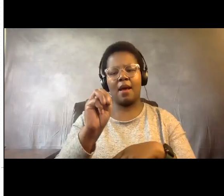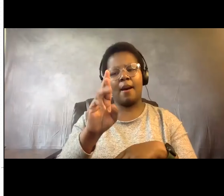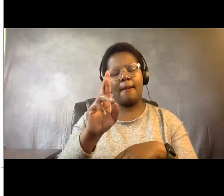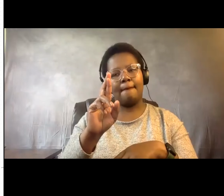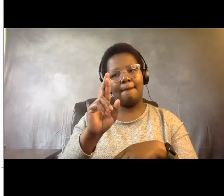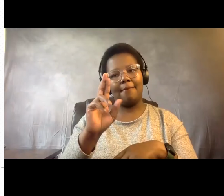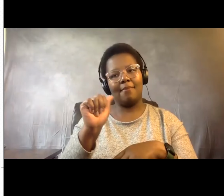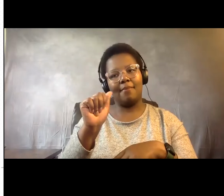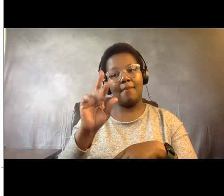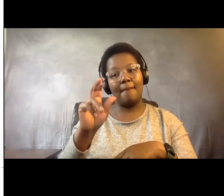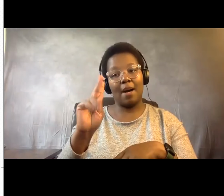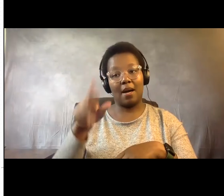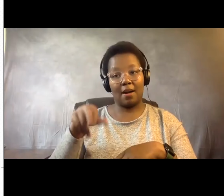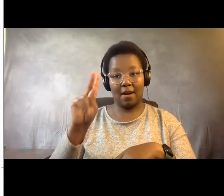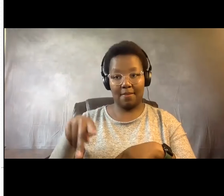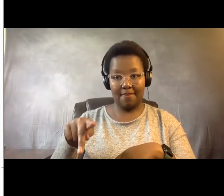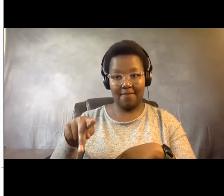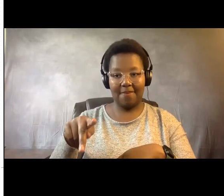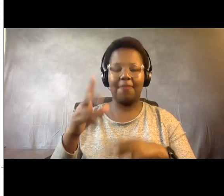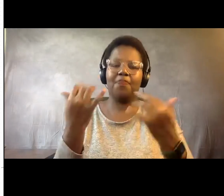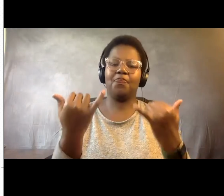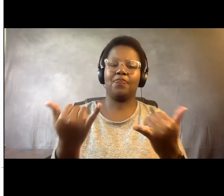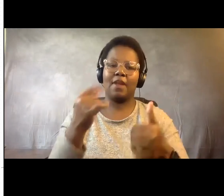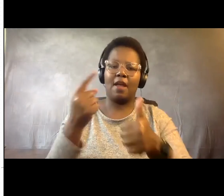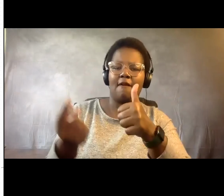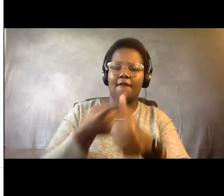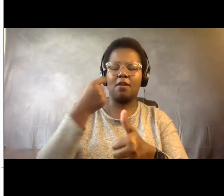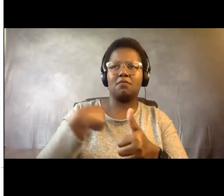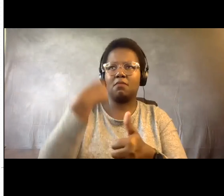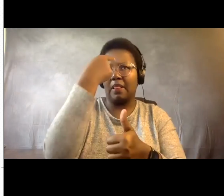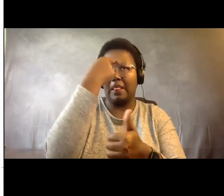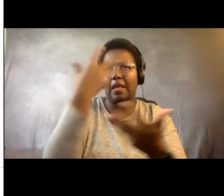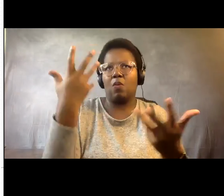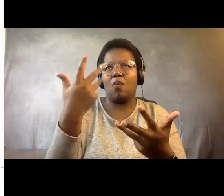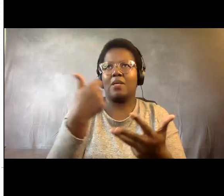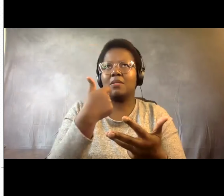And the first thing that usually comes to mind with content and markup is images and